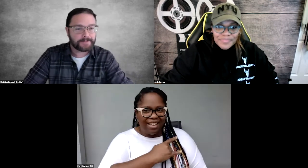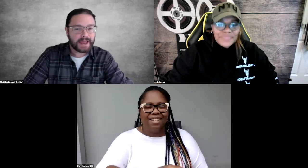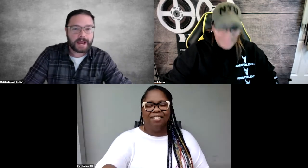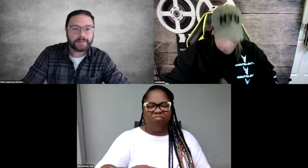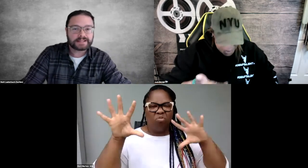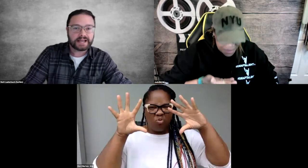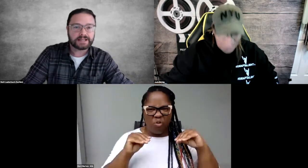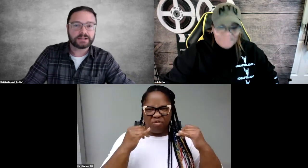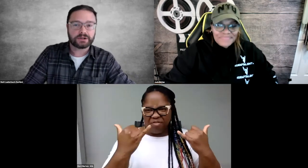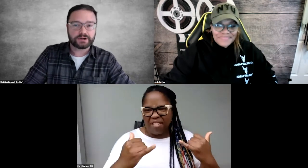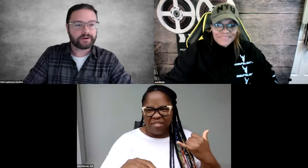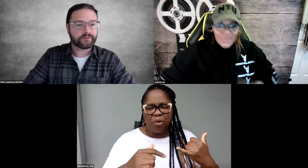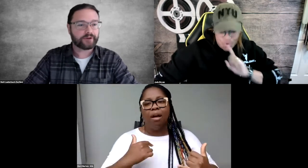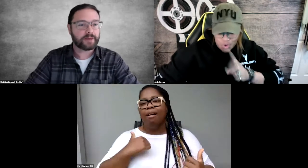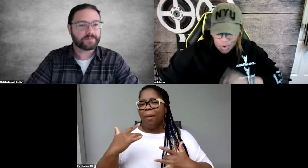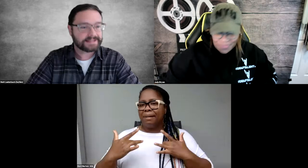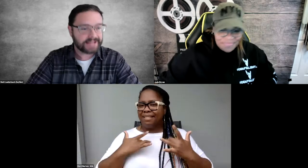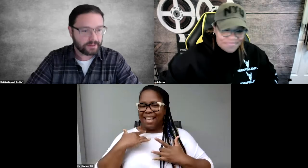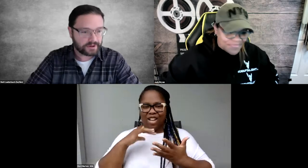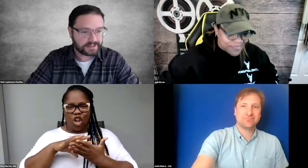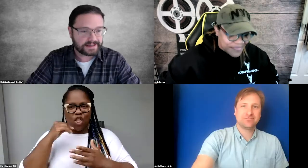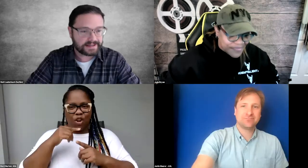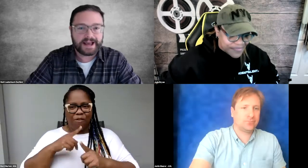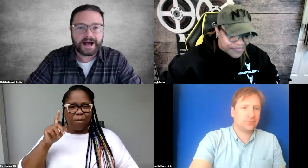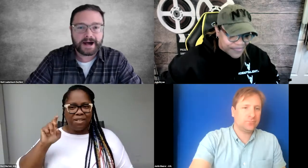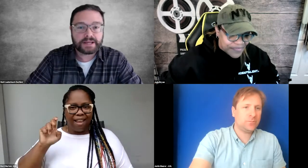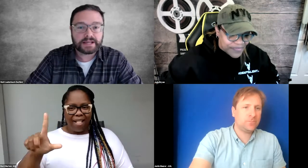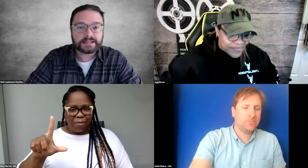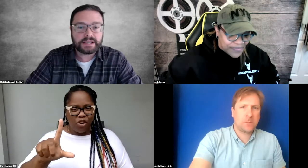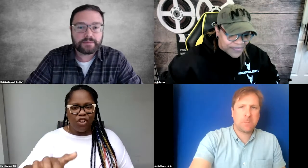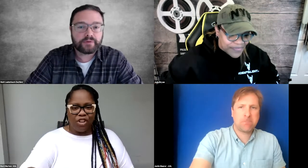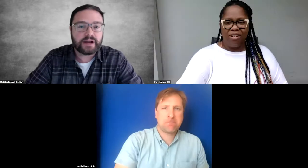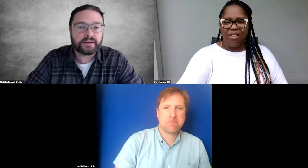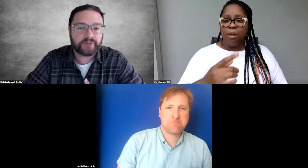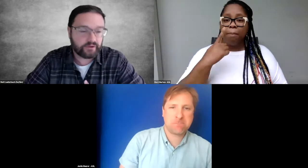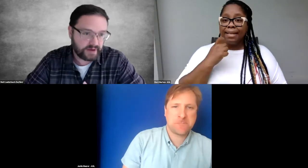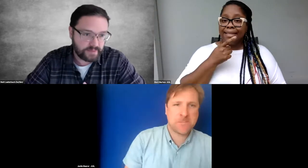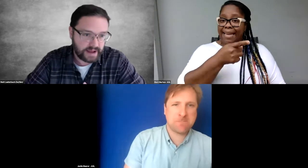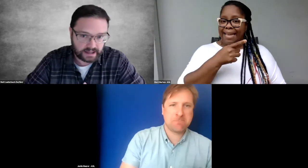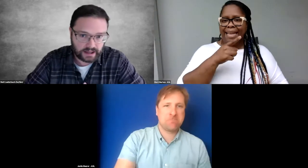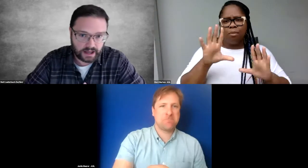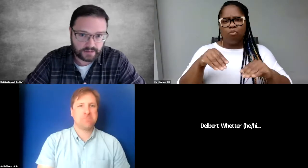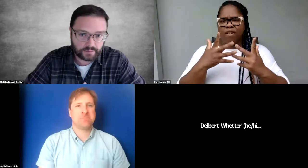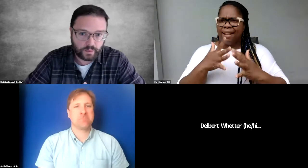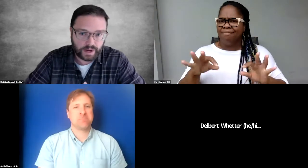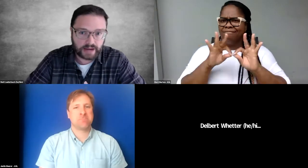And I'm excited to learn from Delbert because he provided vital feedback when I